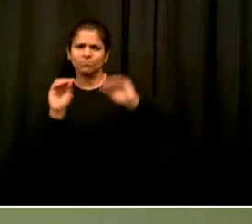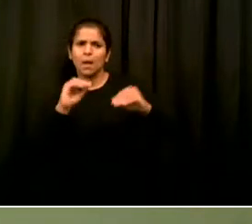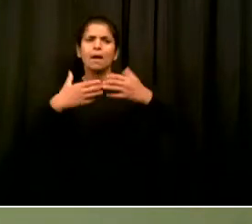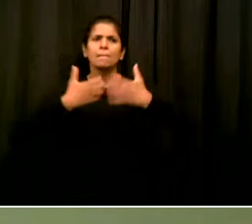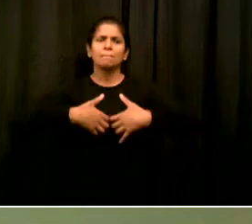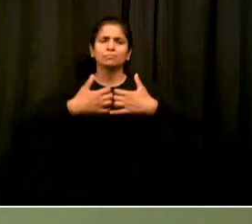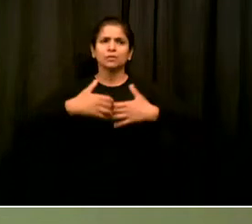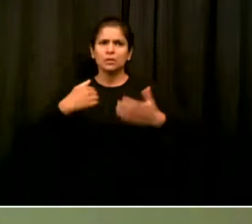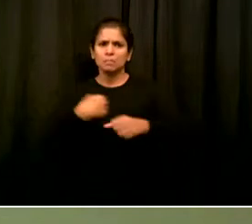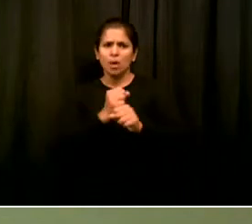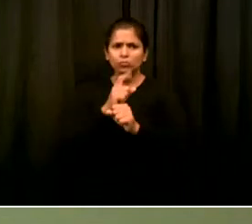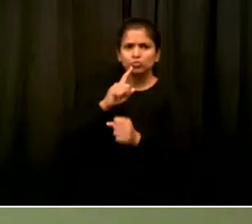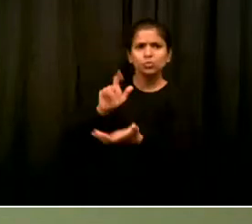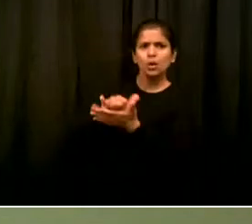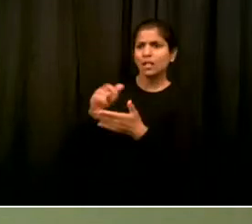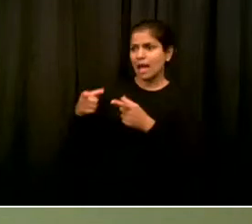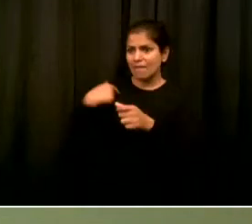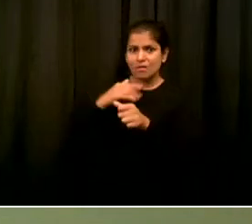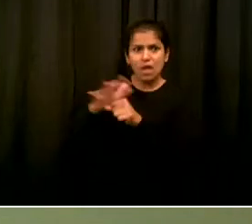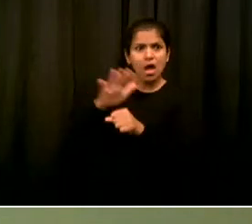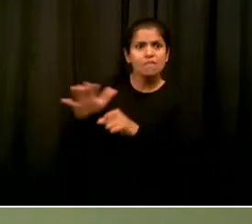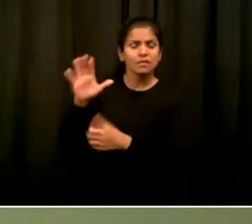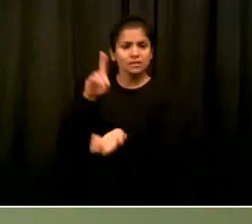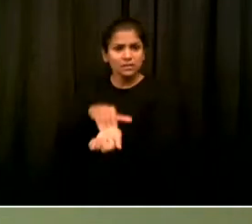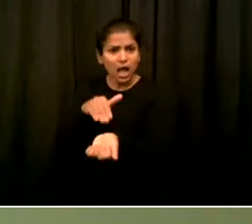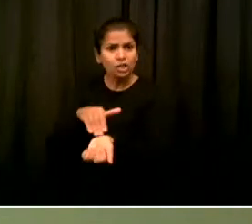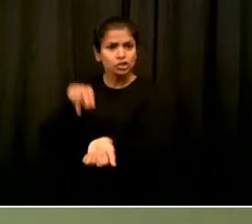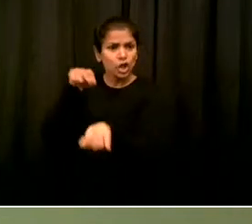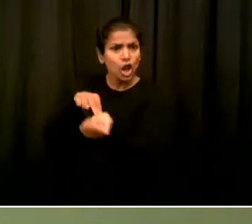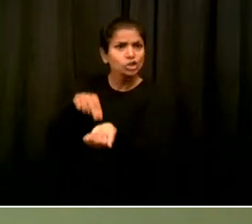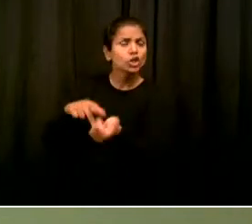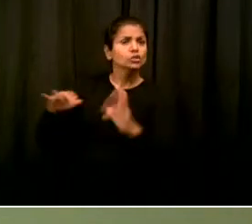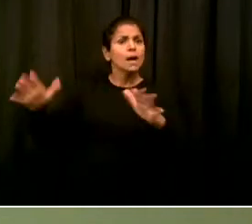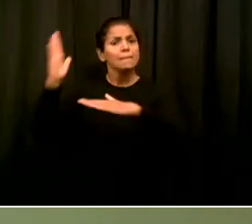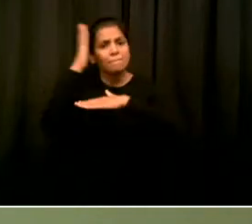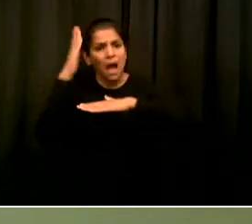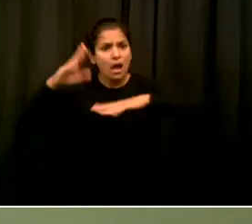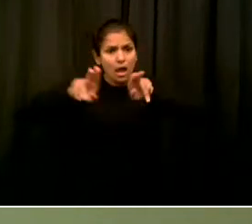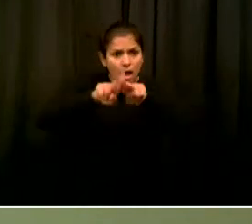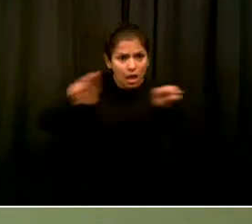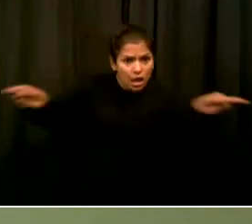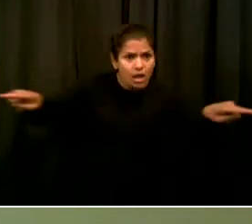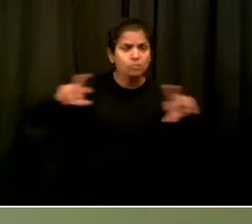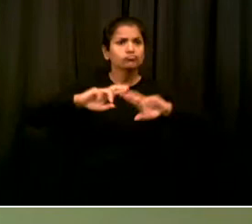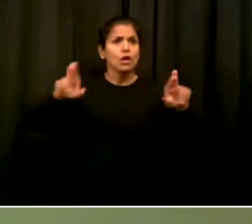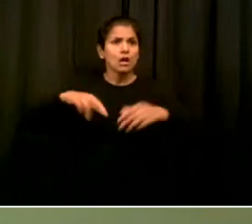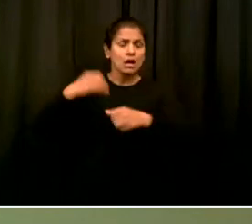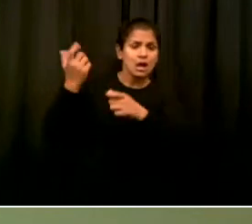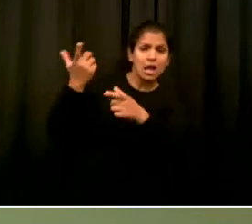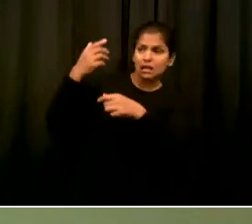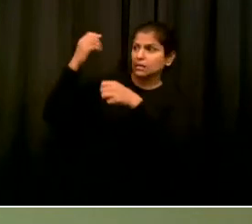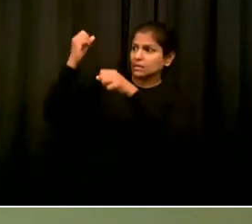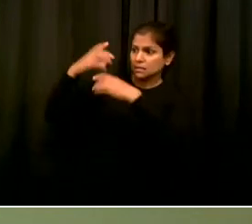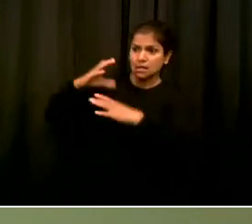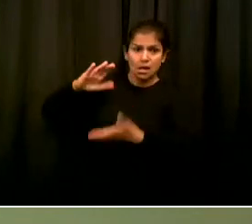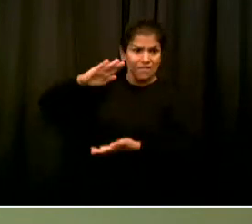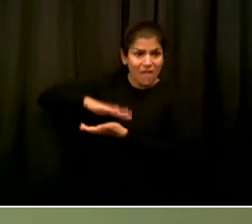LLOESSNSNSLE AANERD FROM THE FIRST DEVASTATING WAVE OF THE EPIDEMIC ARE APPLIED NOW. WE'VE LEARNED A LOT ABOUT HOW TO